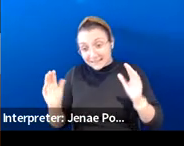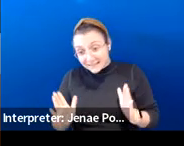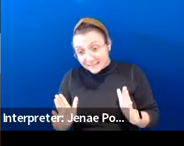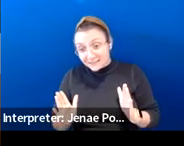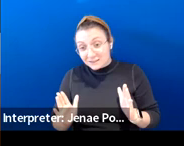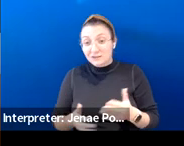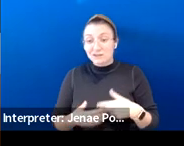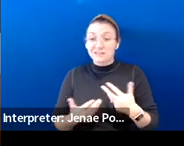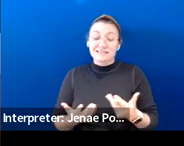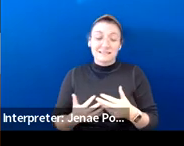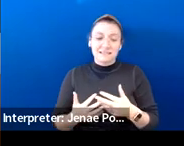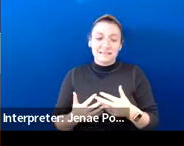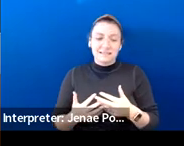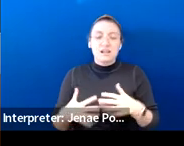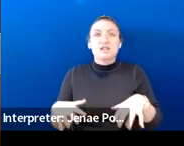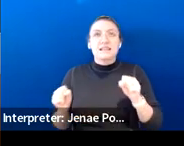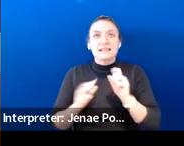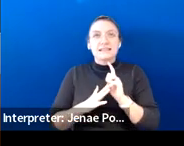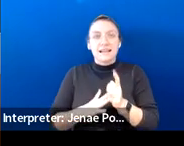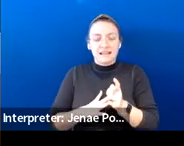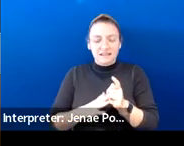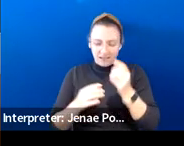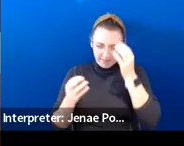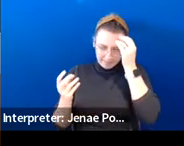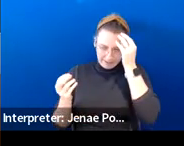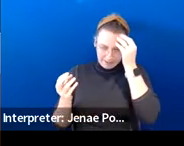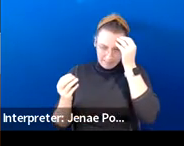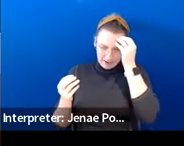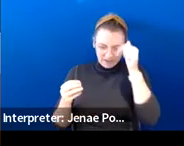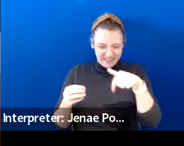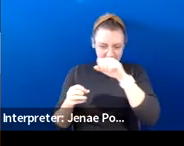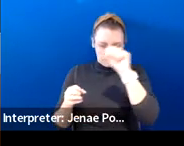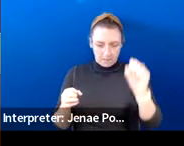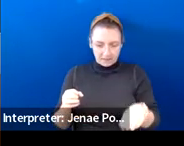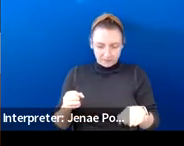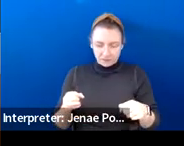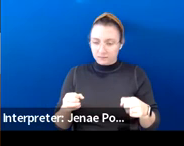and take a second. Just think about like the moments you had in this semester about like just problems